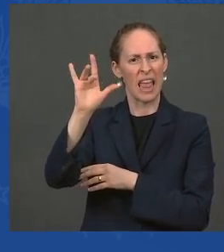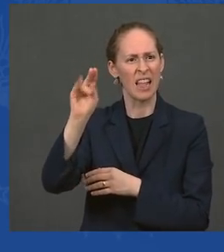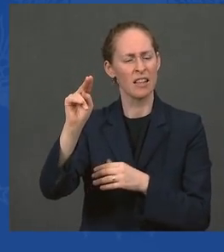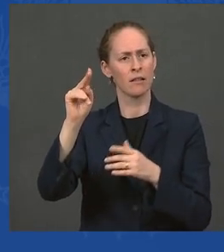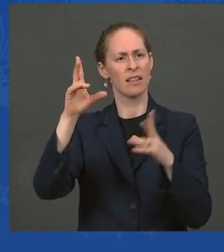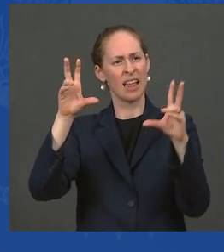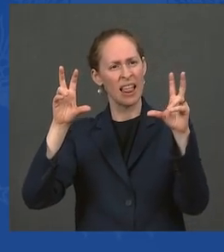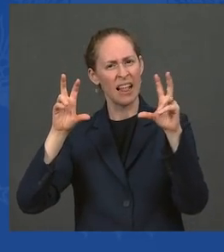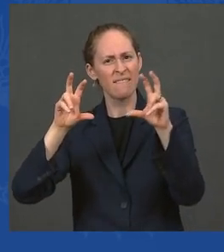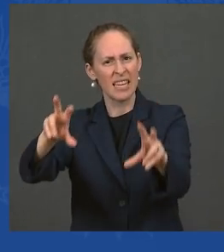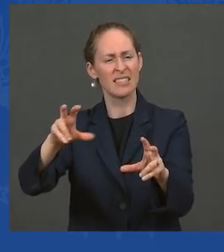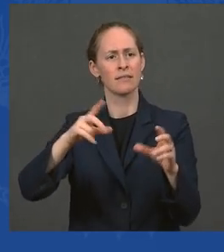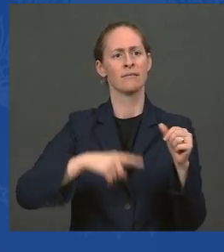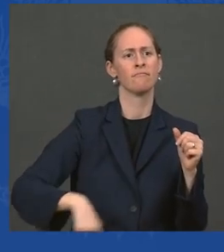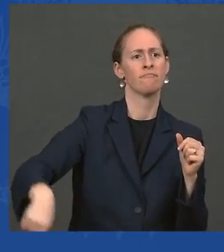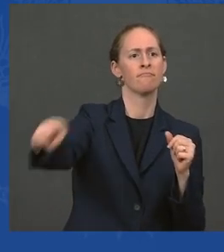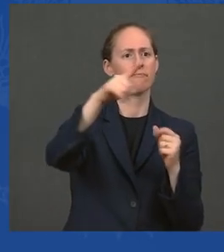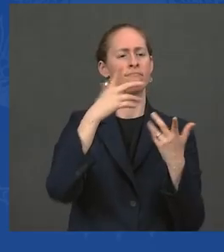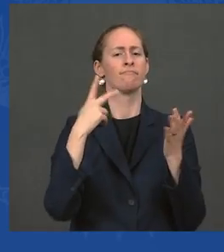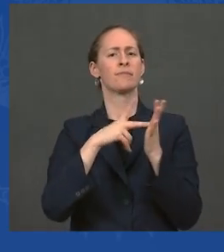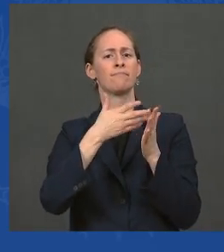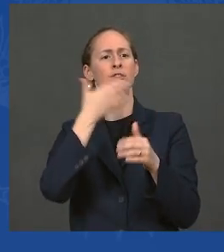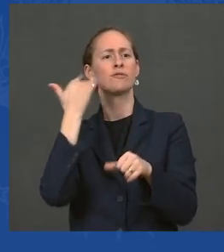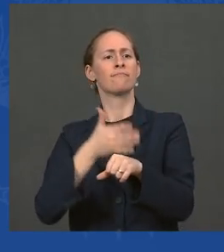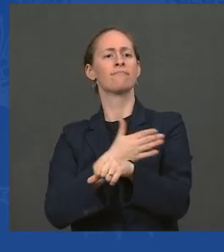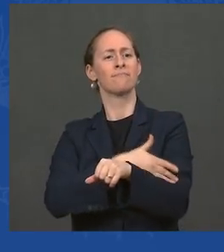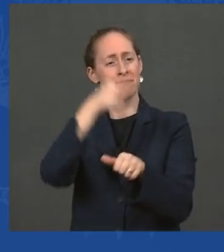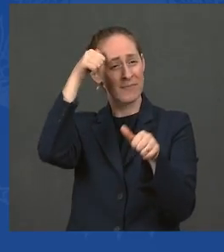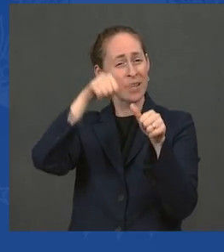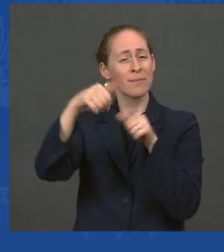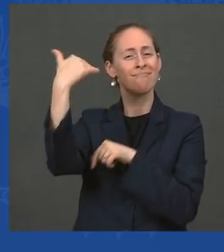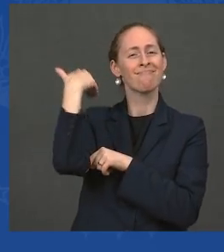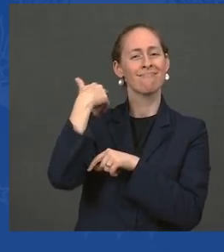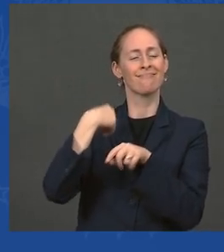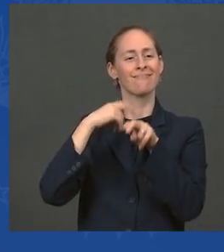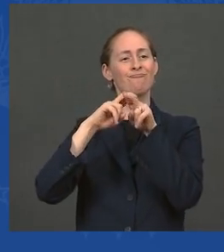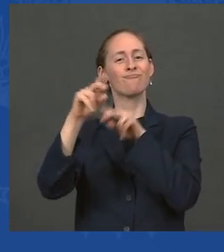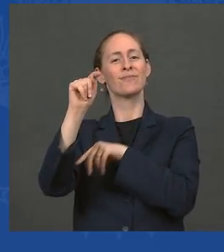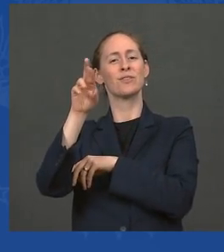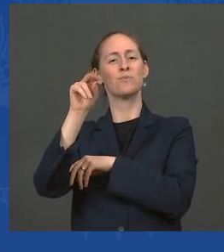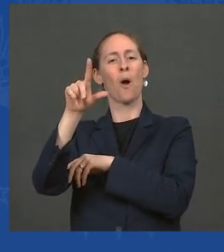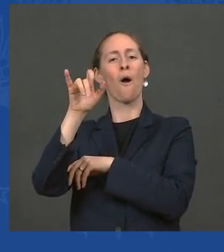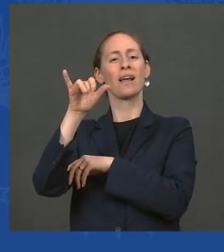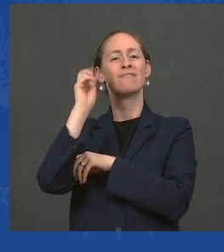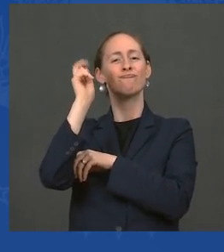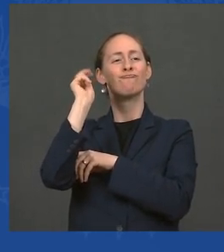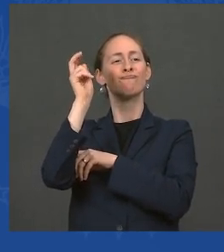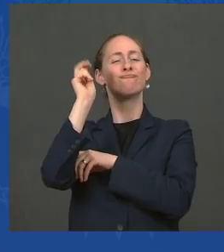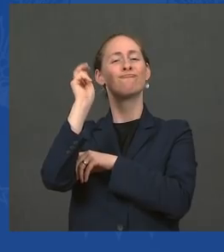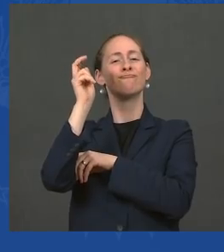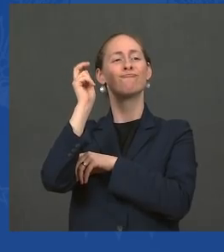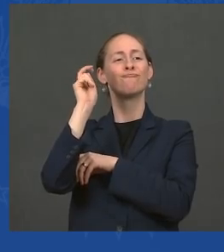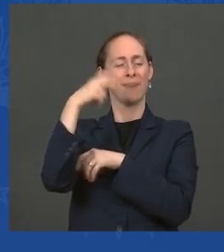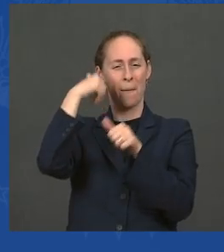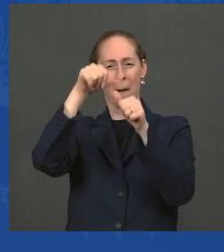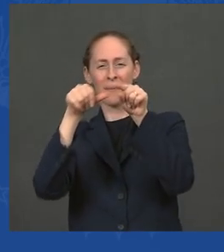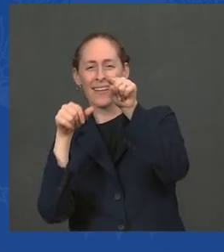I remember riding the trolley. I lived at the end of the line, as they say, in Green Ridge. Three blocks -- the end of the line.